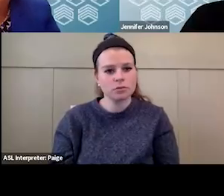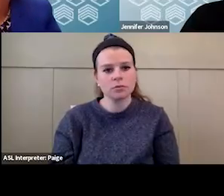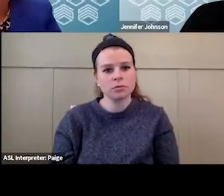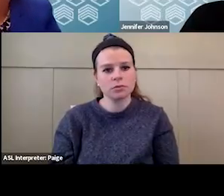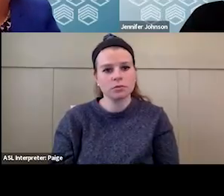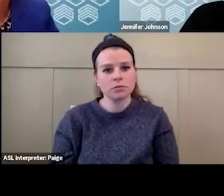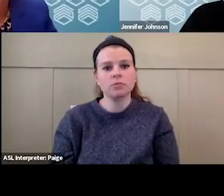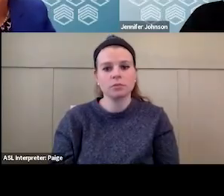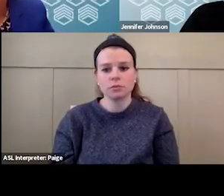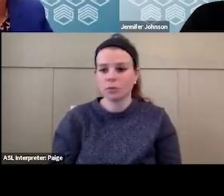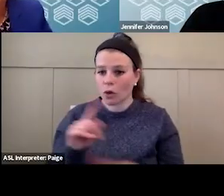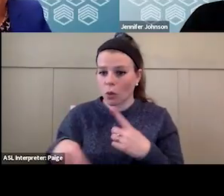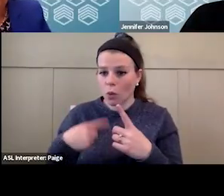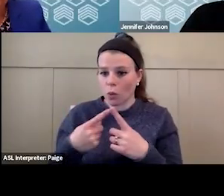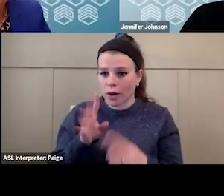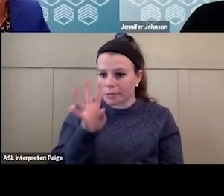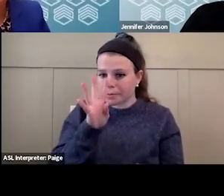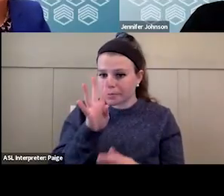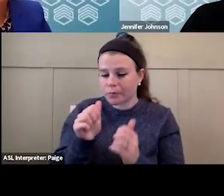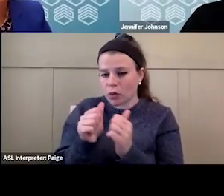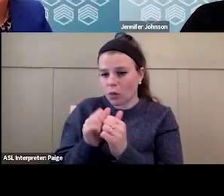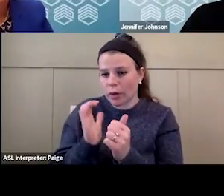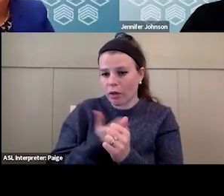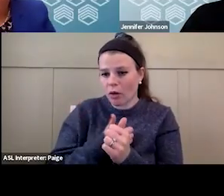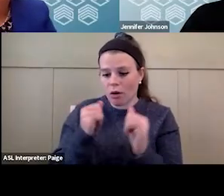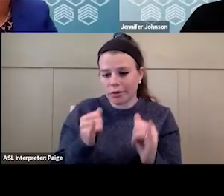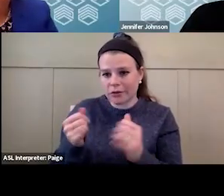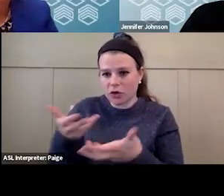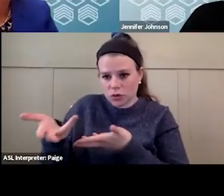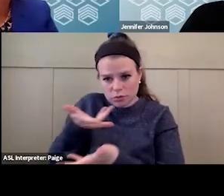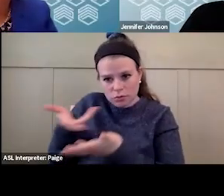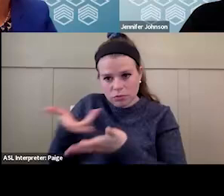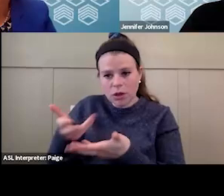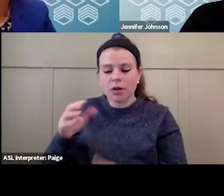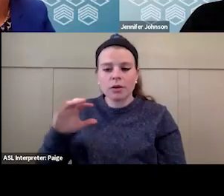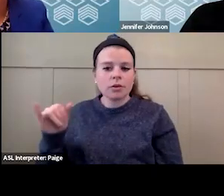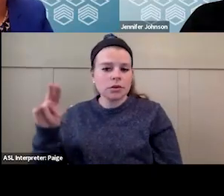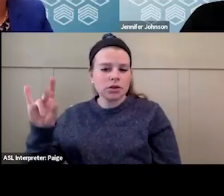When we speak with our individuals, um, Jenny talked about listening,